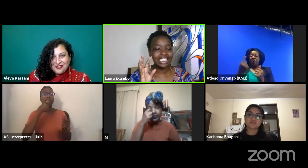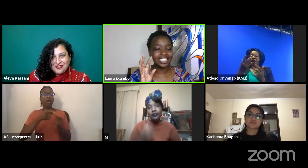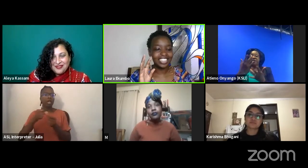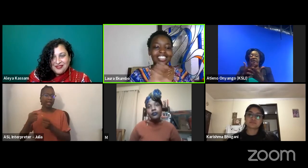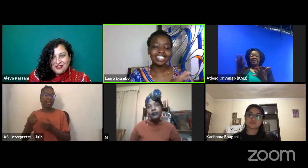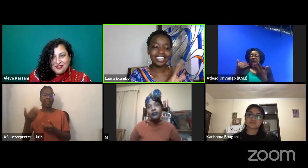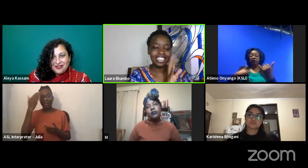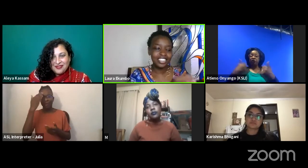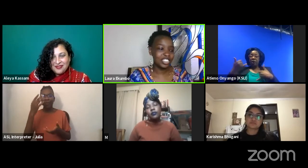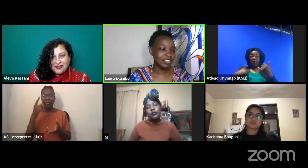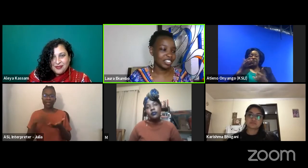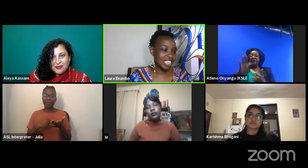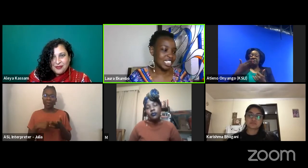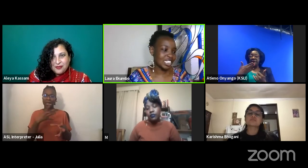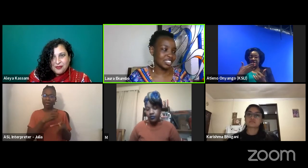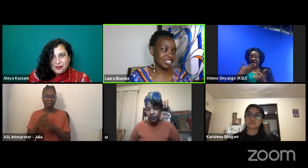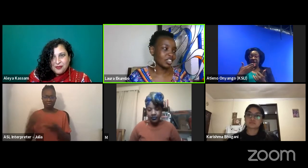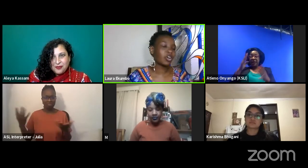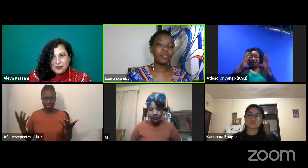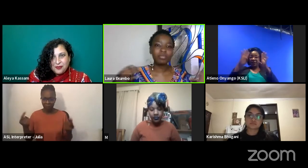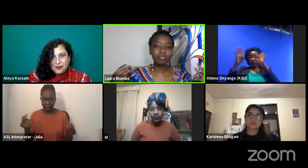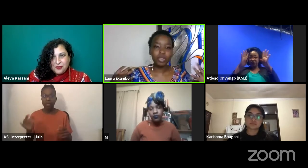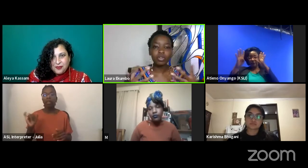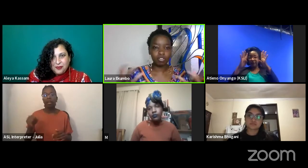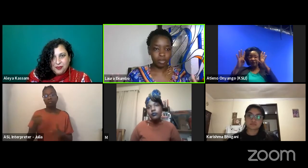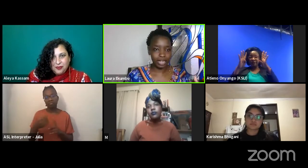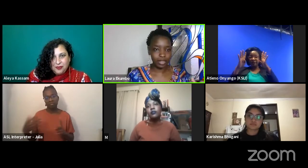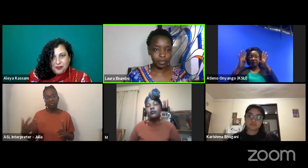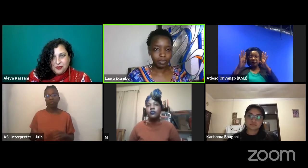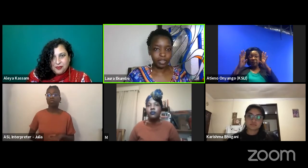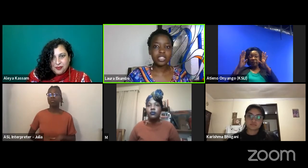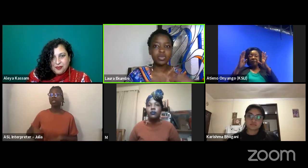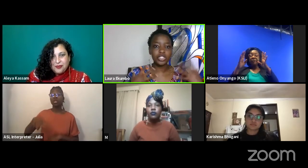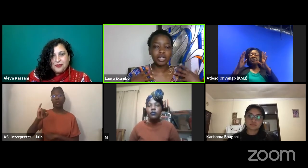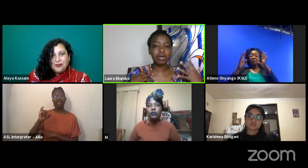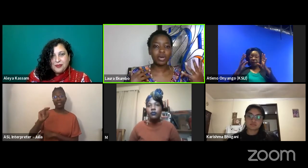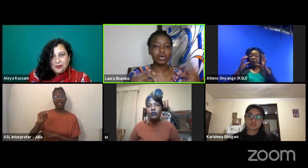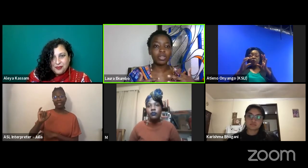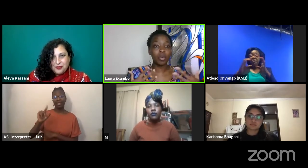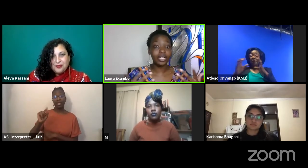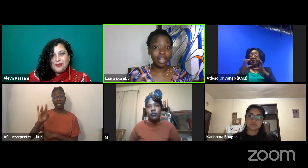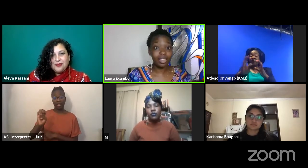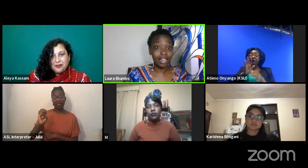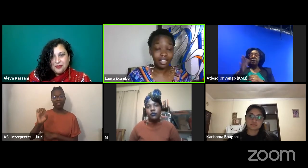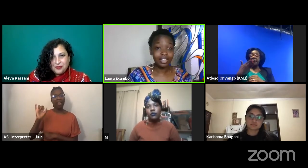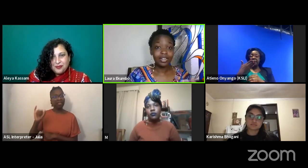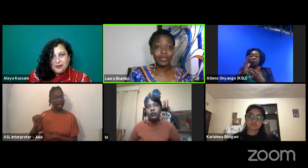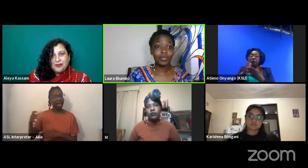in the initiative is the communal feedback is we share our work with one another